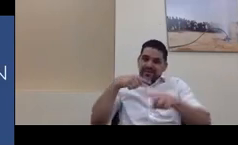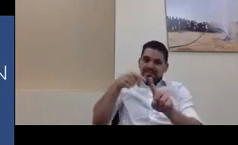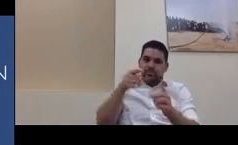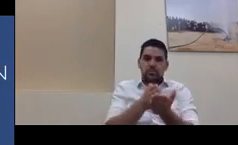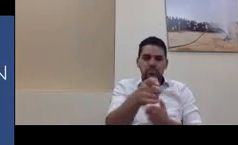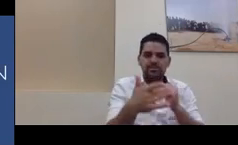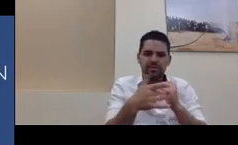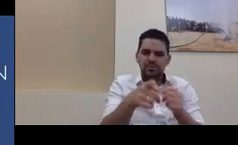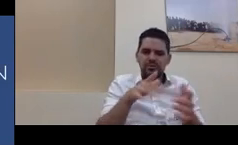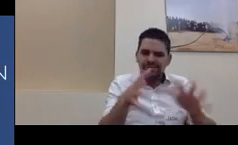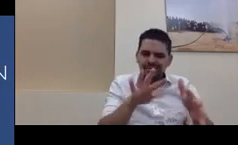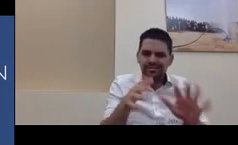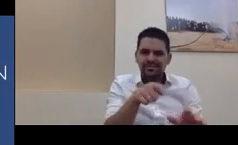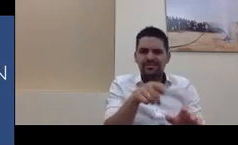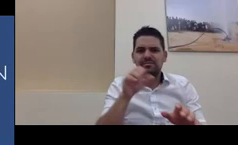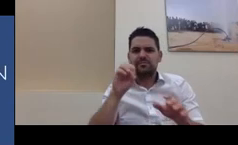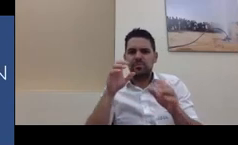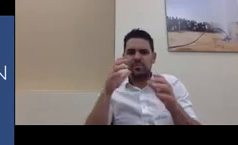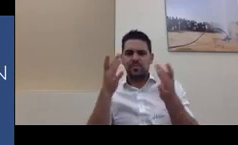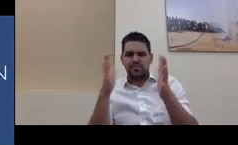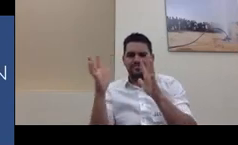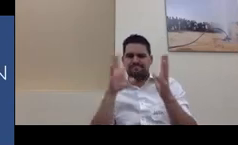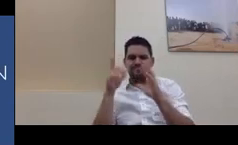or they are they don't wanna learn sign language, the technology might not work.